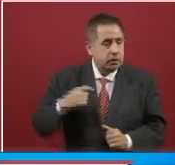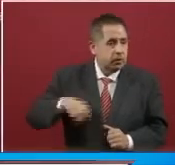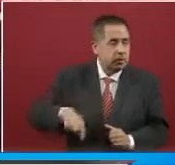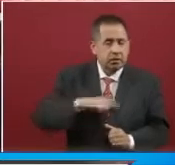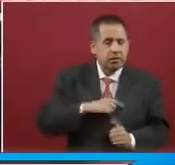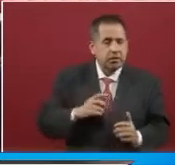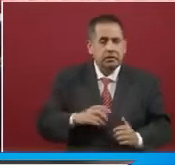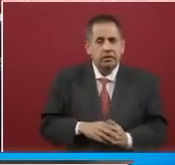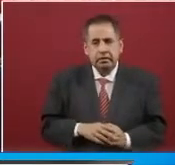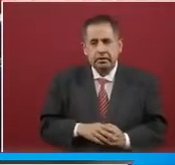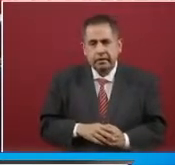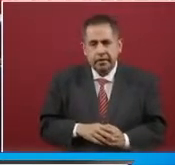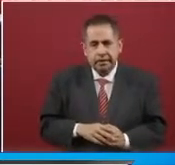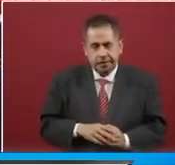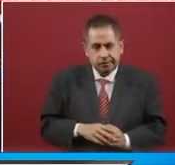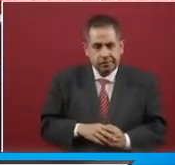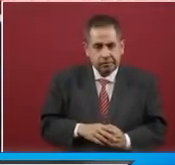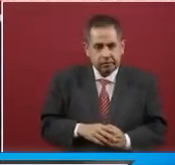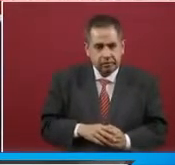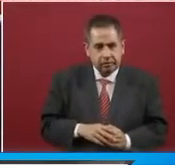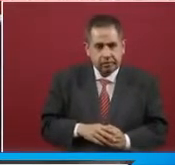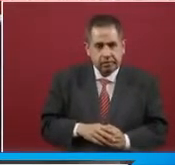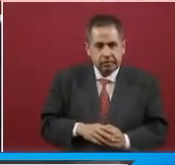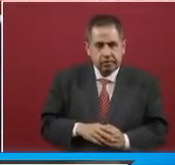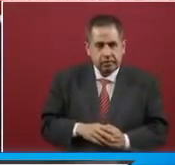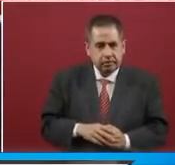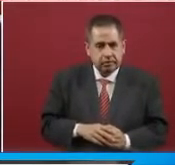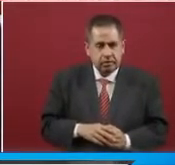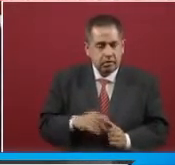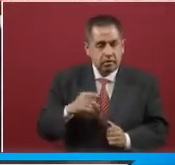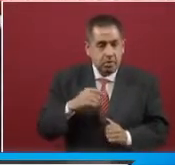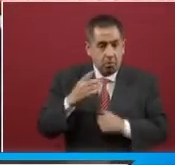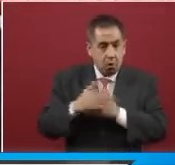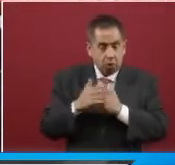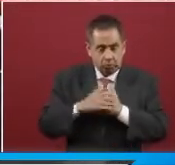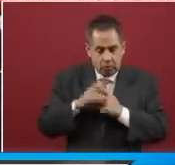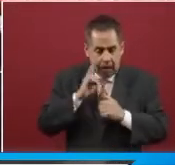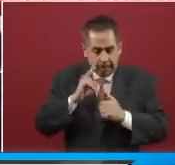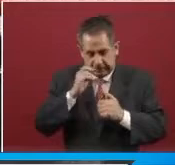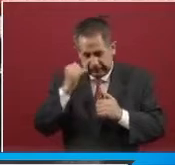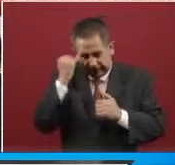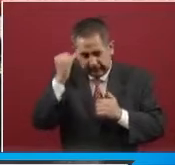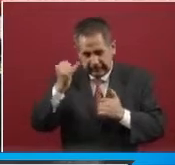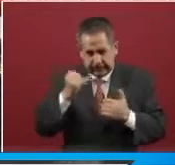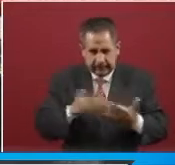to cancel the Educational Reform because it was imposed from abroad and affects the dignity of the teachers